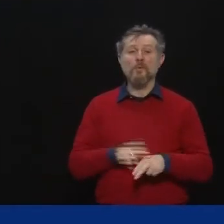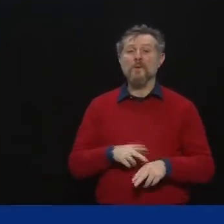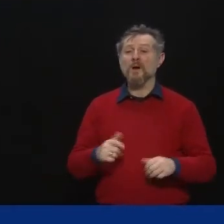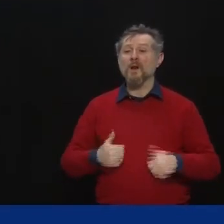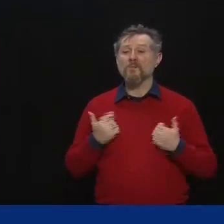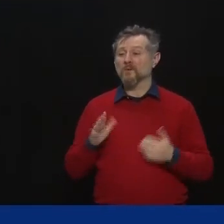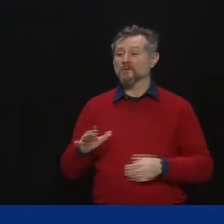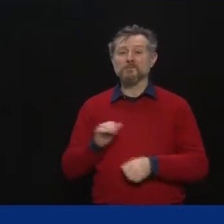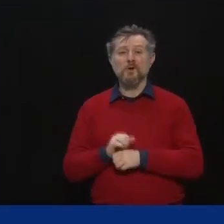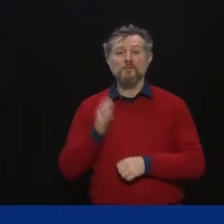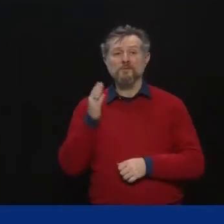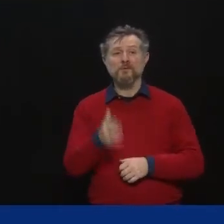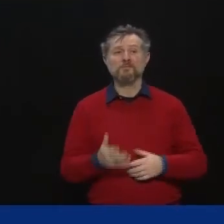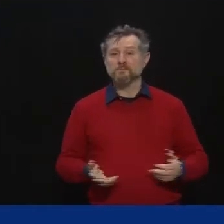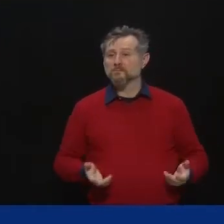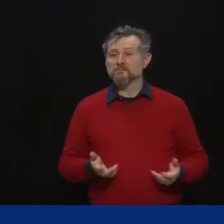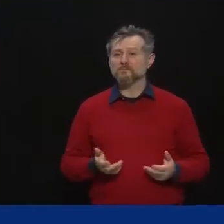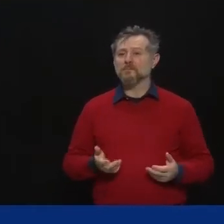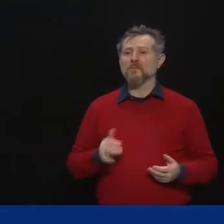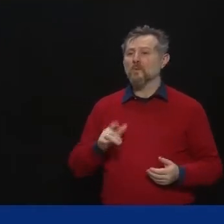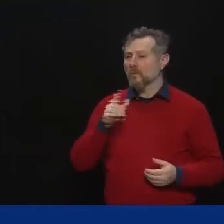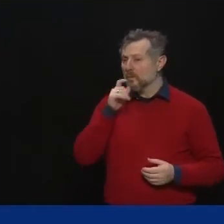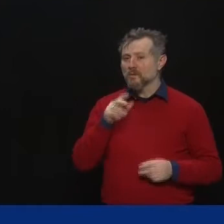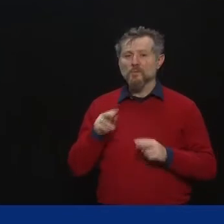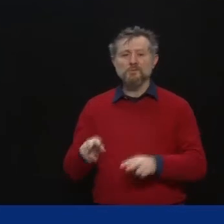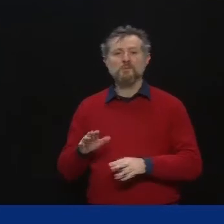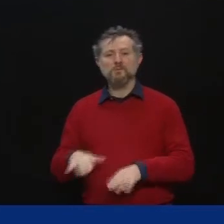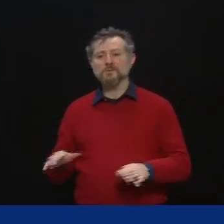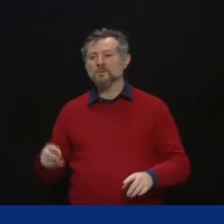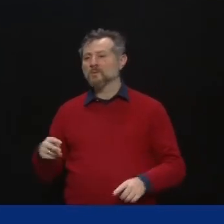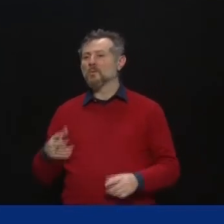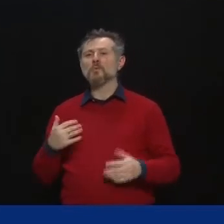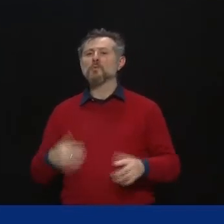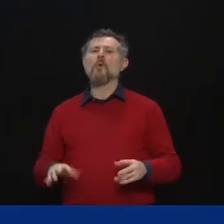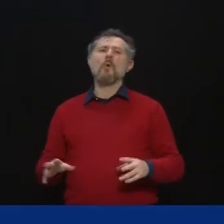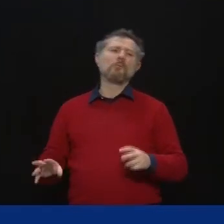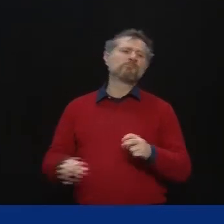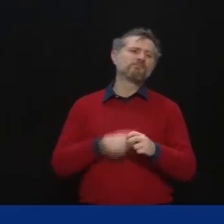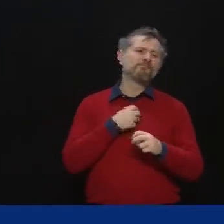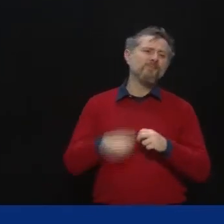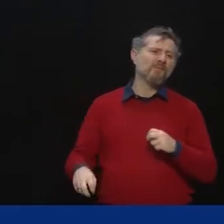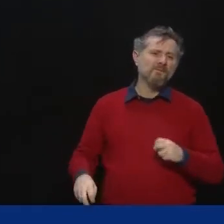THIS IS SO DISRUPTIVE TO THE EDUCATION AS WELL AS THE PARENTS TO GET BACK TO A NORMAL LIFE, GET BACK TO THEIR JOBS AND THE